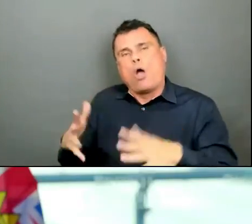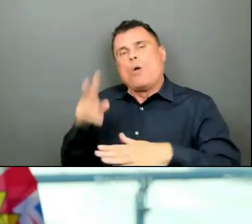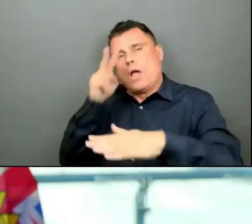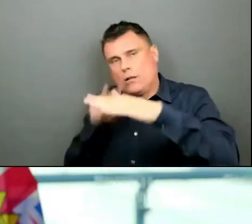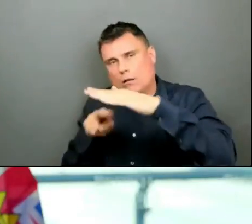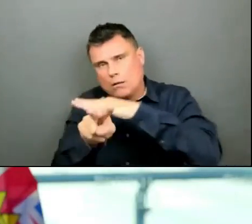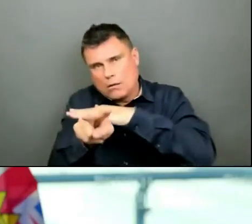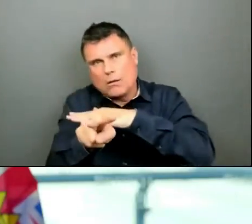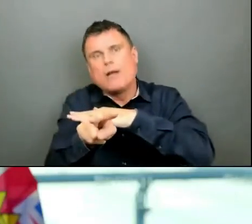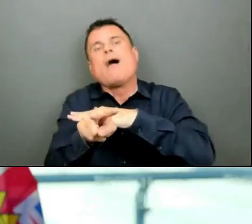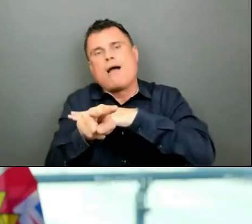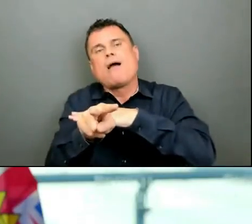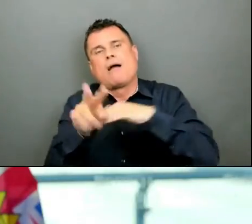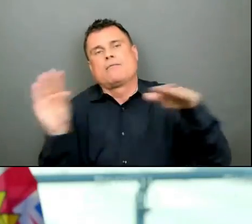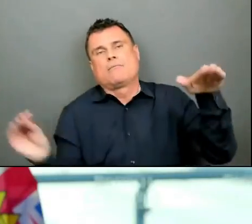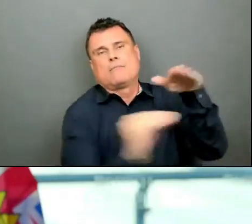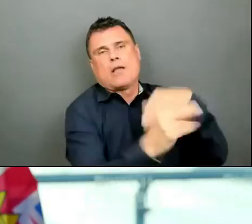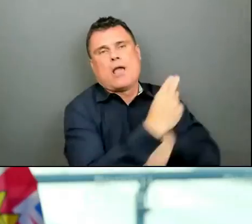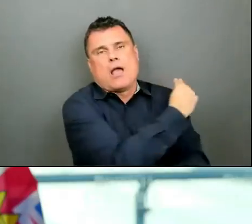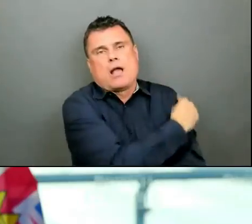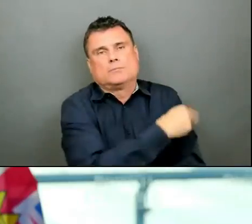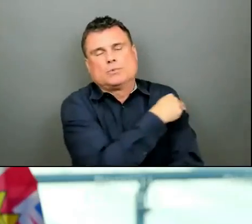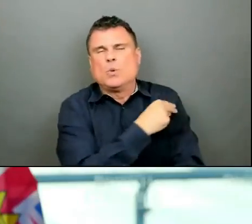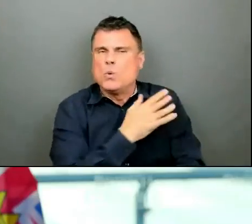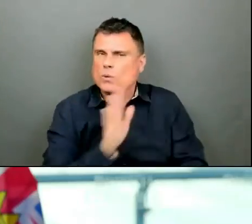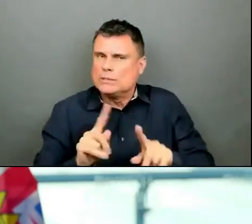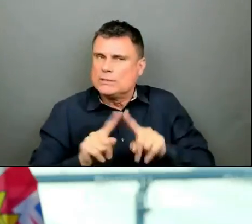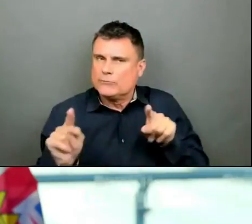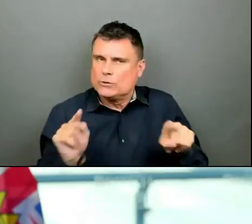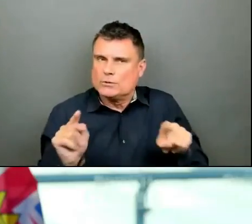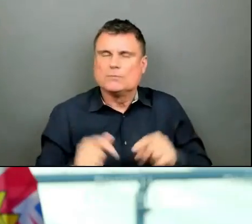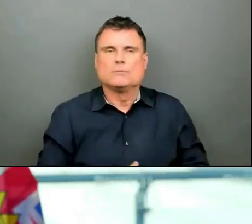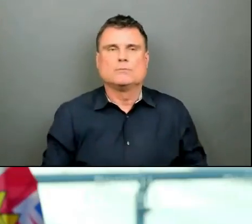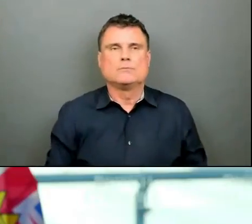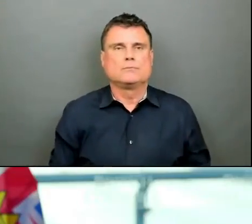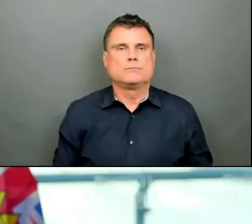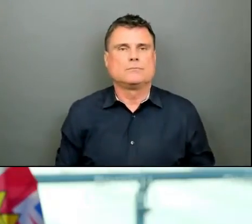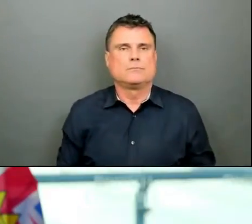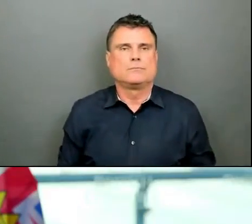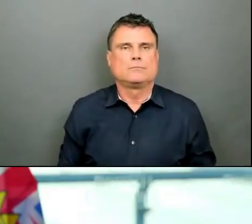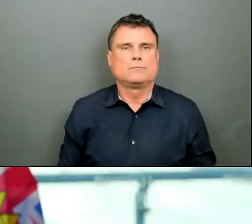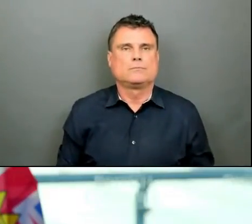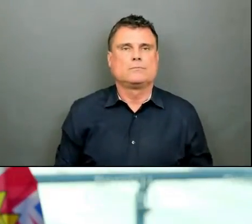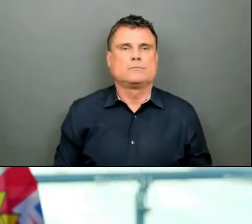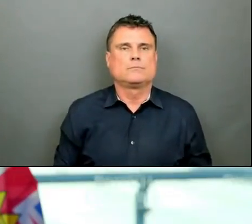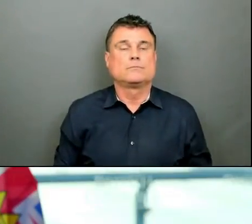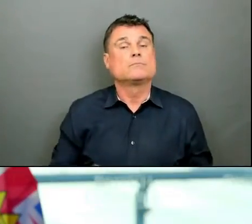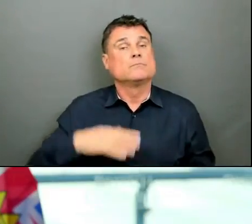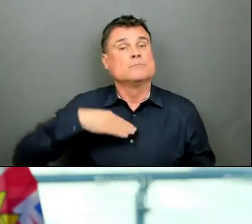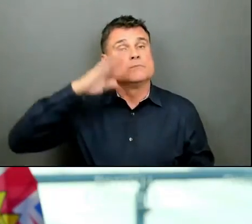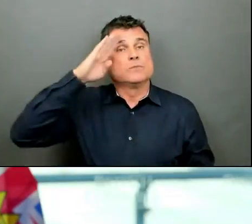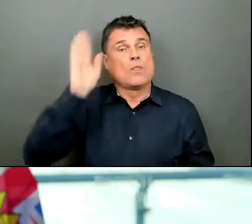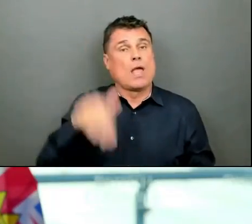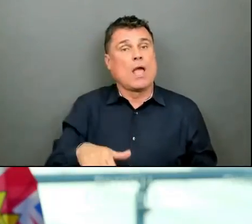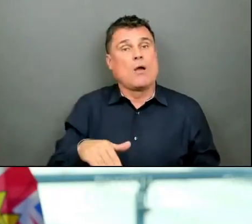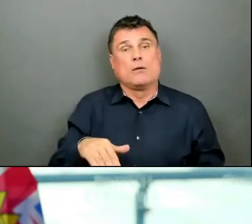well. And we are seeing that reflected. One of the things we do know, though, is that a